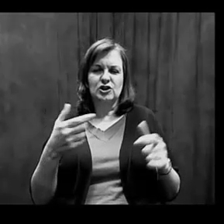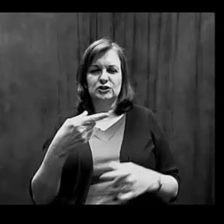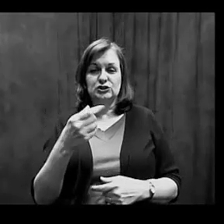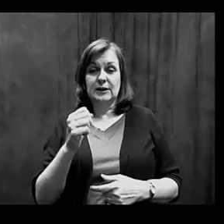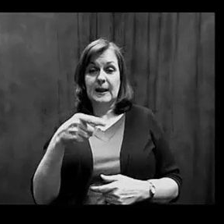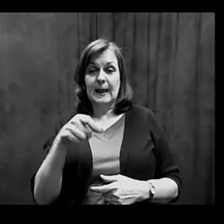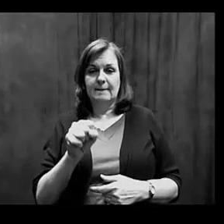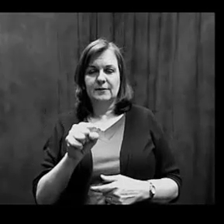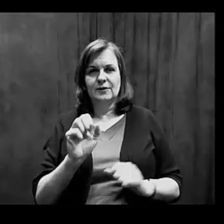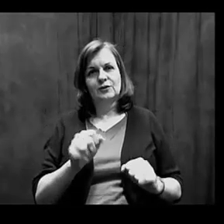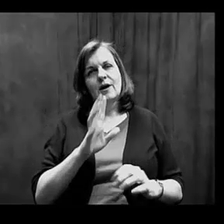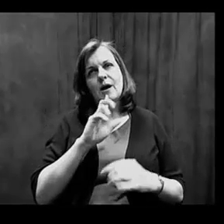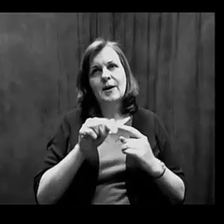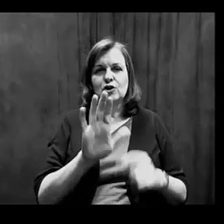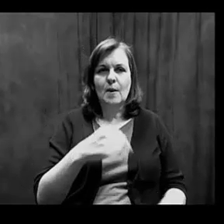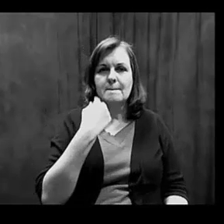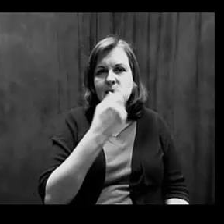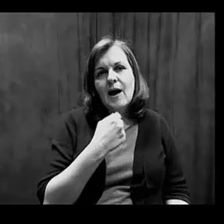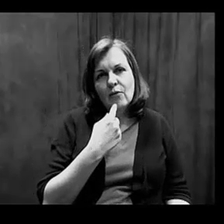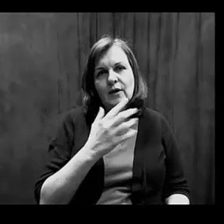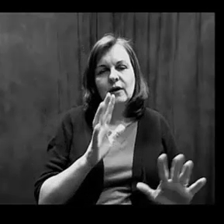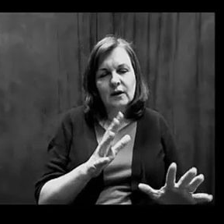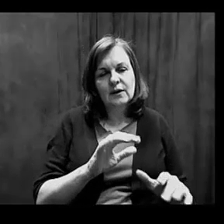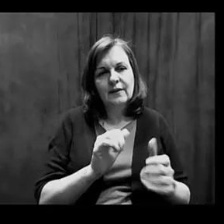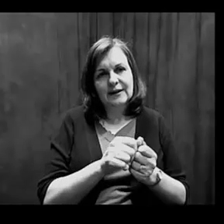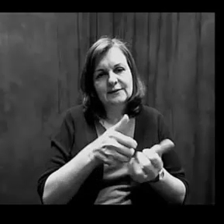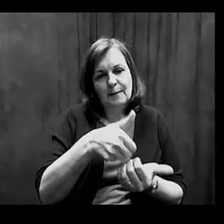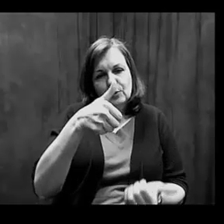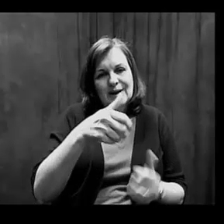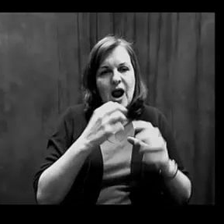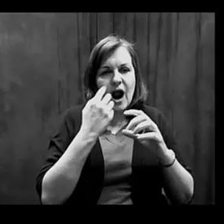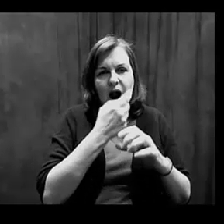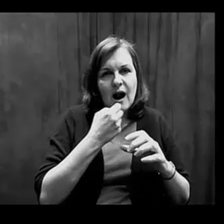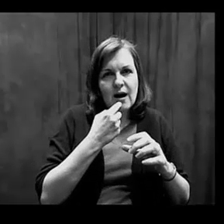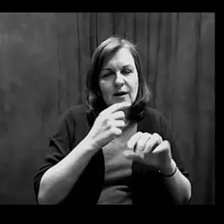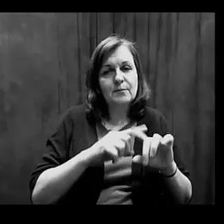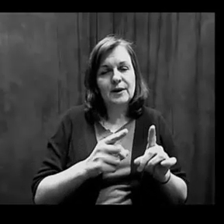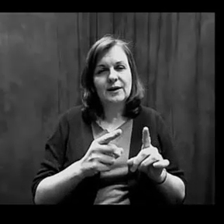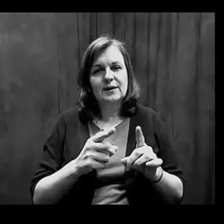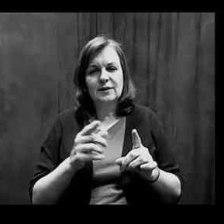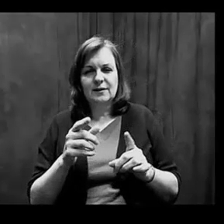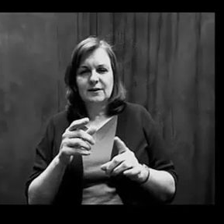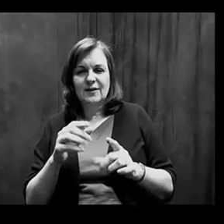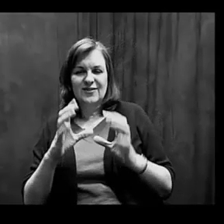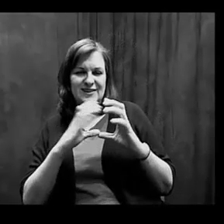now we can talk about your mouth and things like that but you have very few gaps